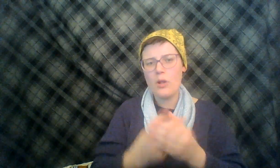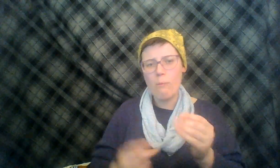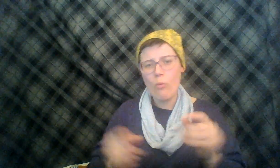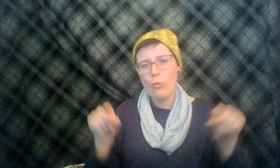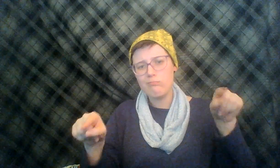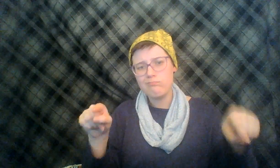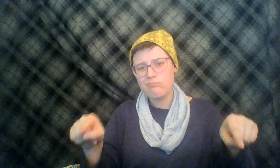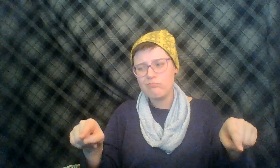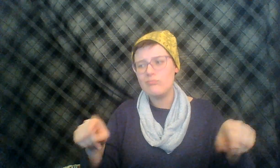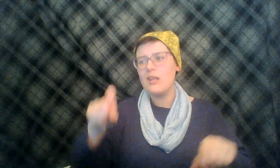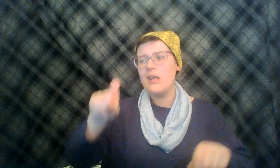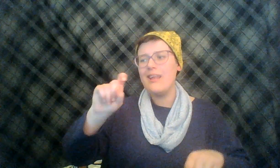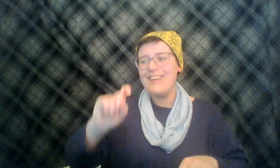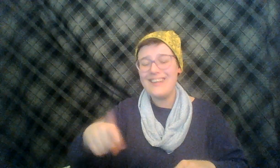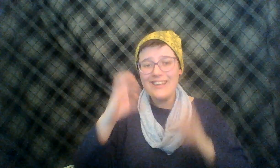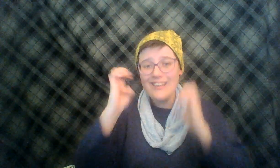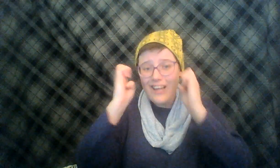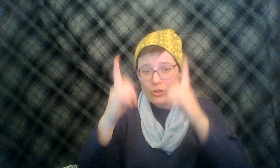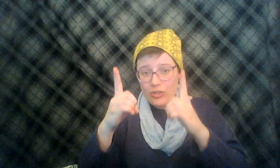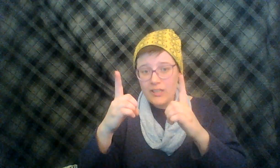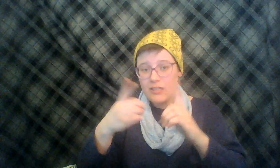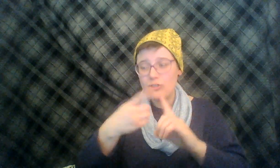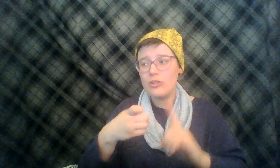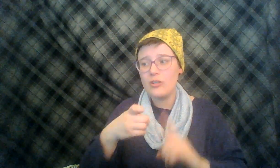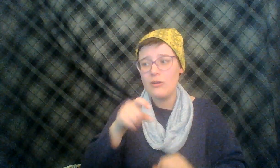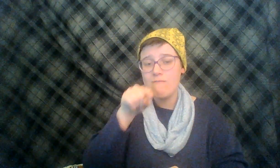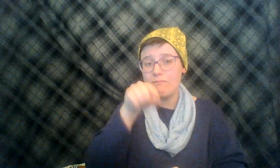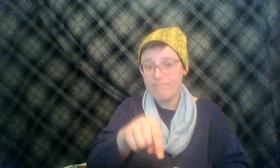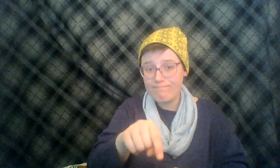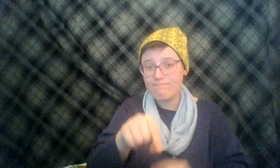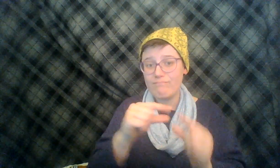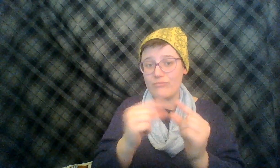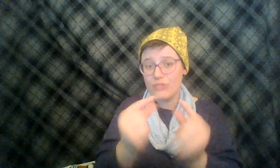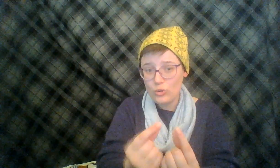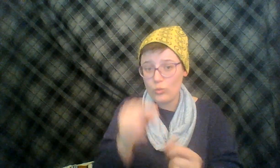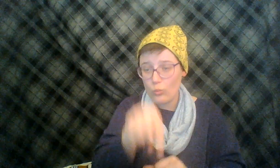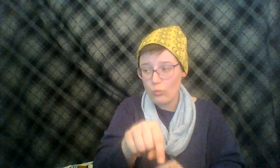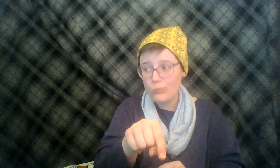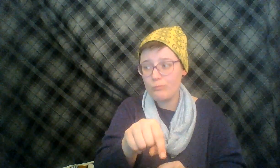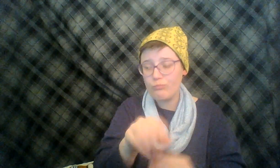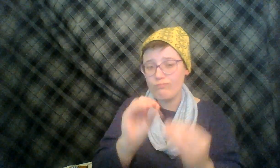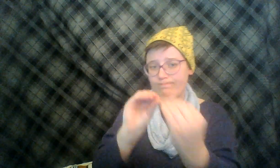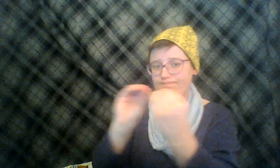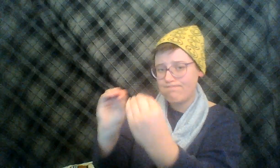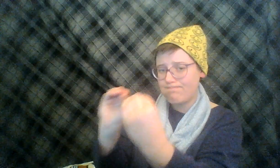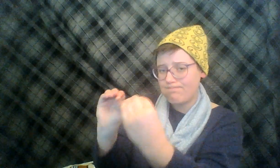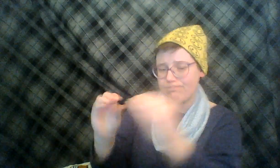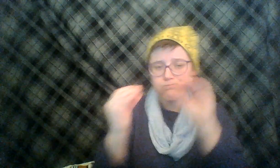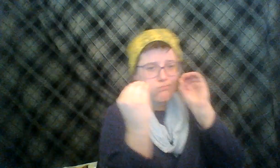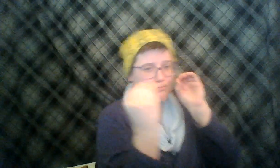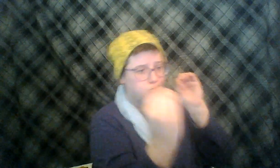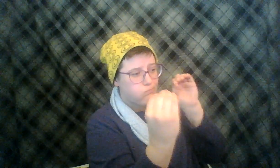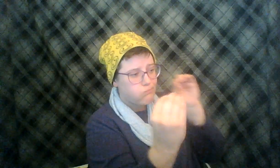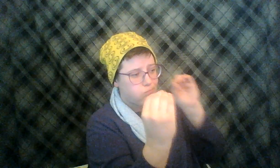What both communities most need is education, which must come from those with CIs.